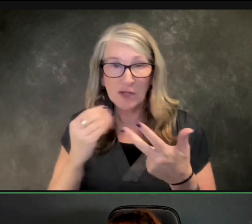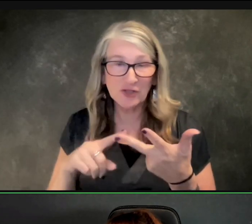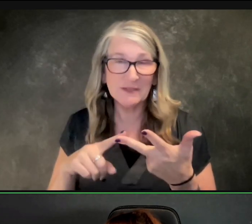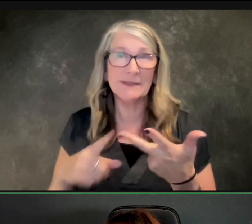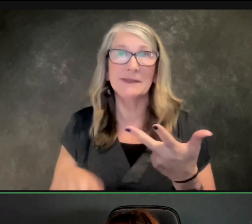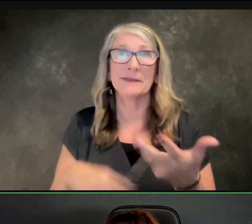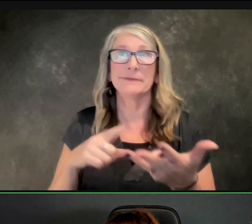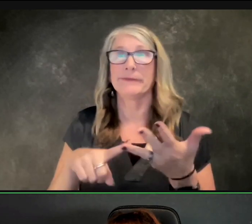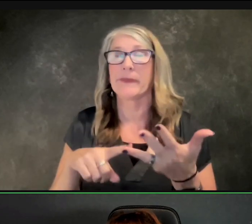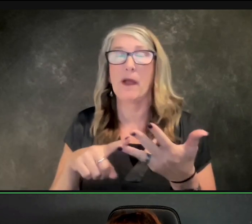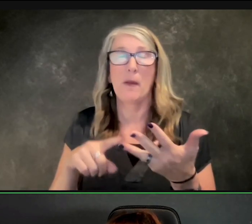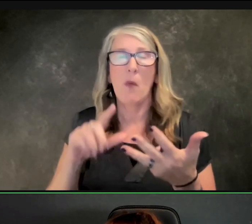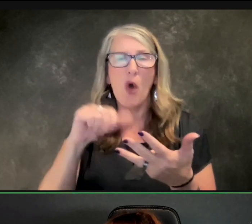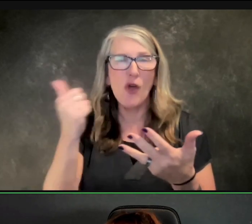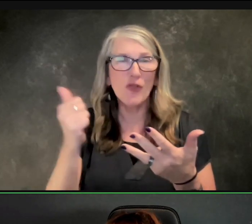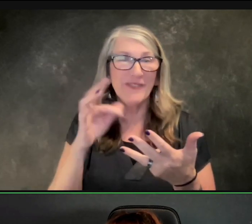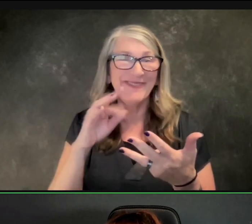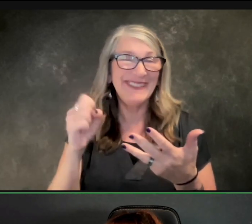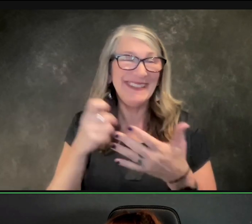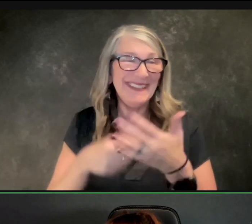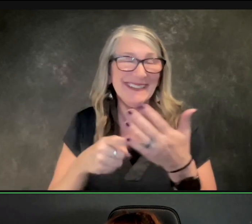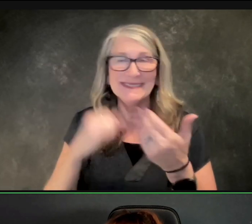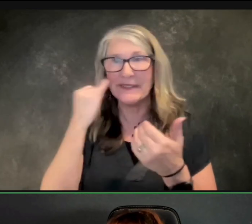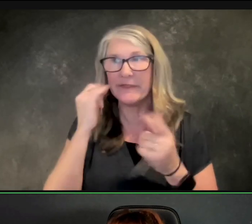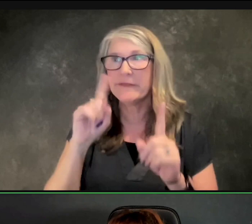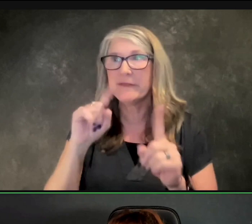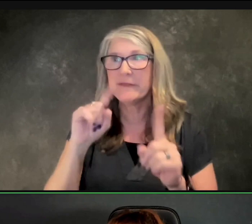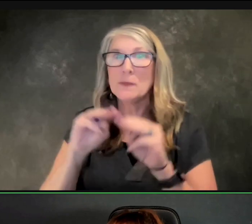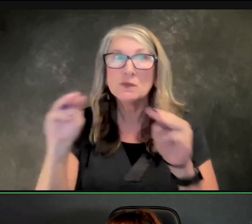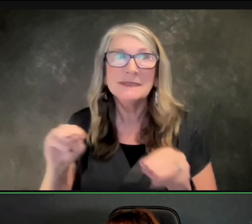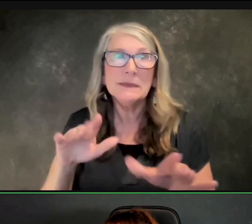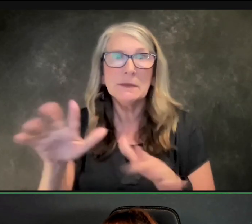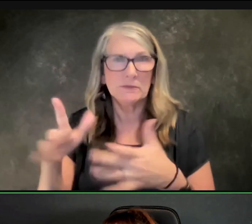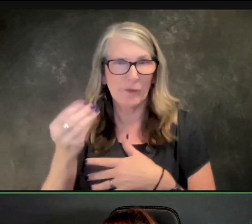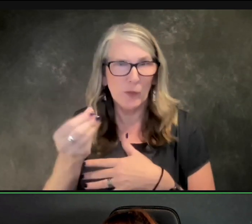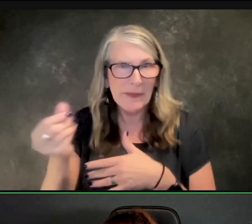providers includes room and board, travel expenses,